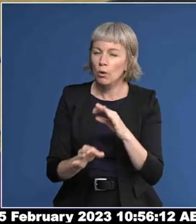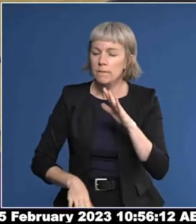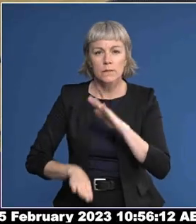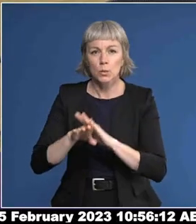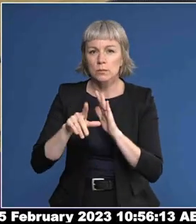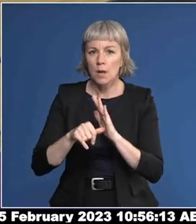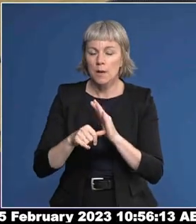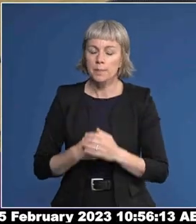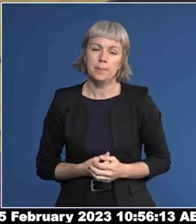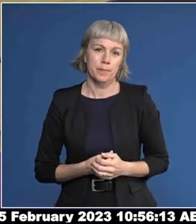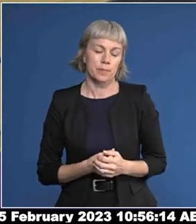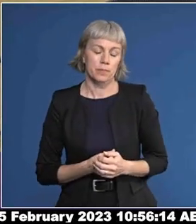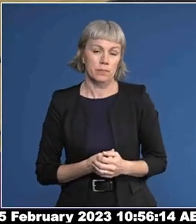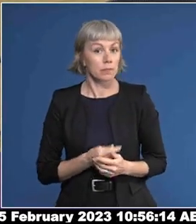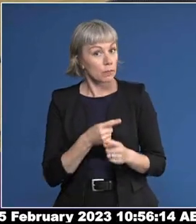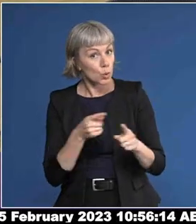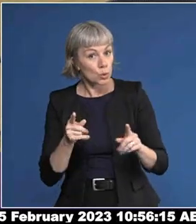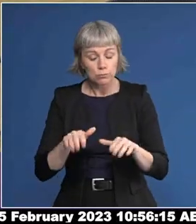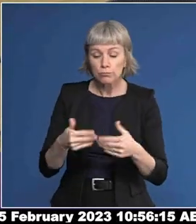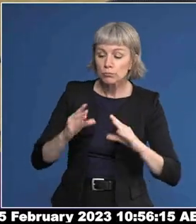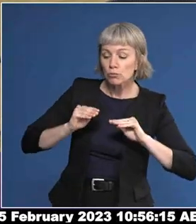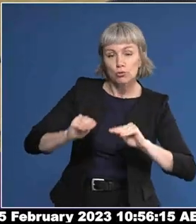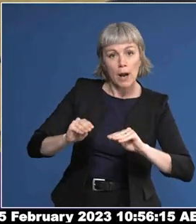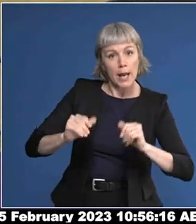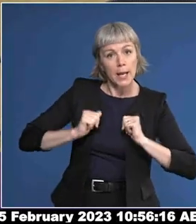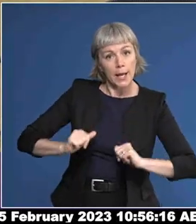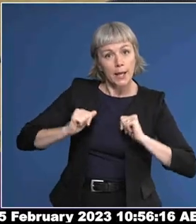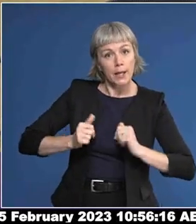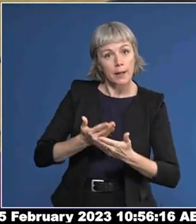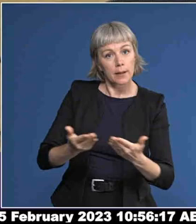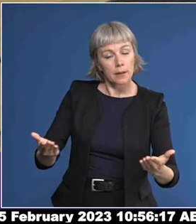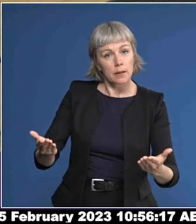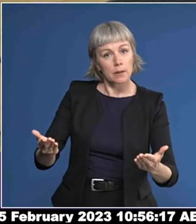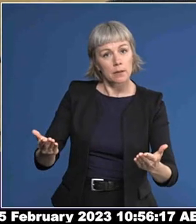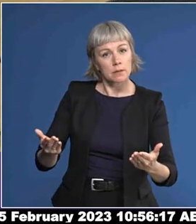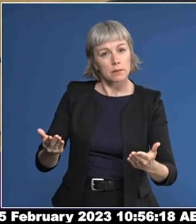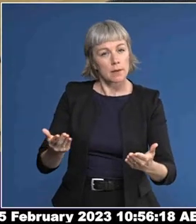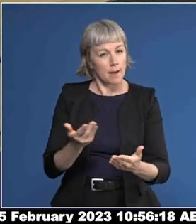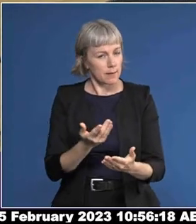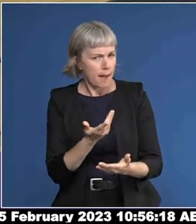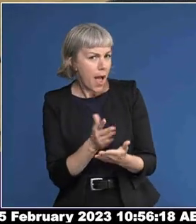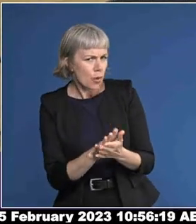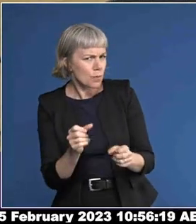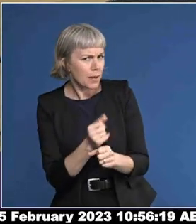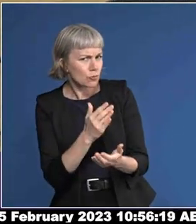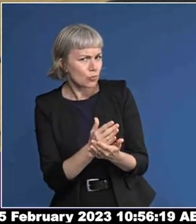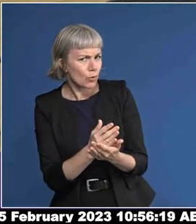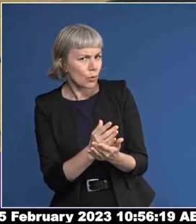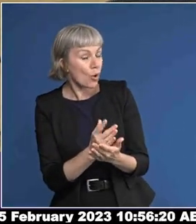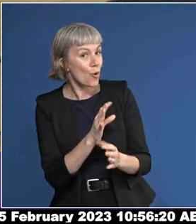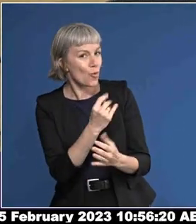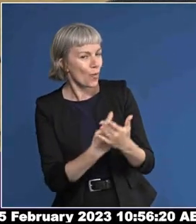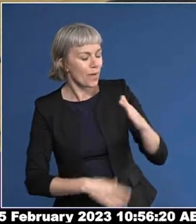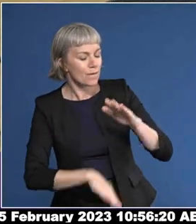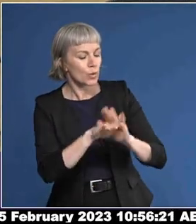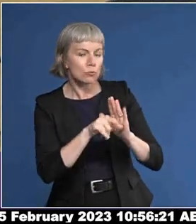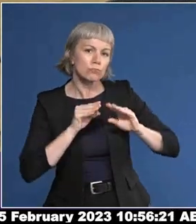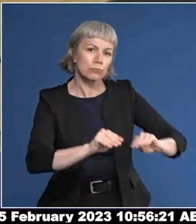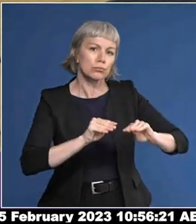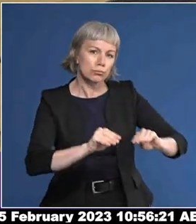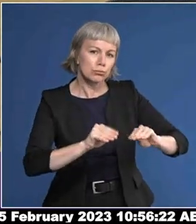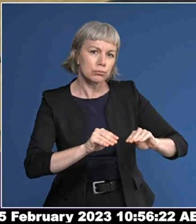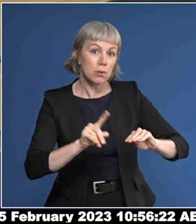reaching the casuals and the part-times but is also not being lost by the high